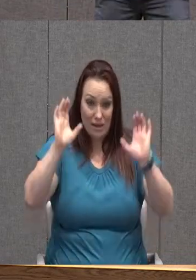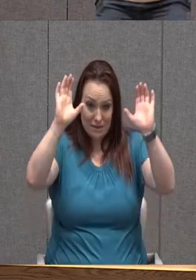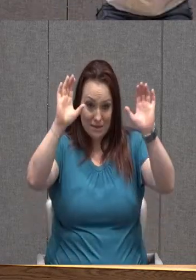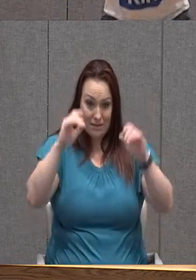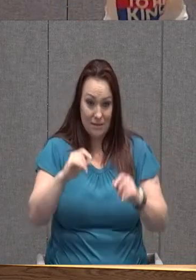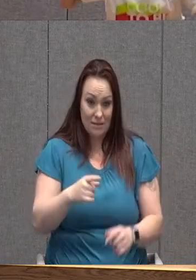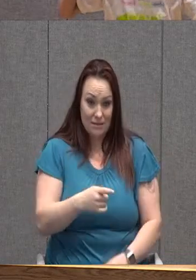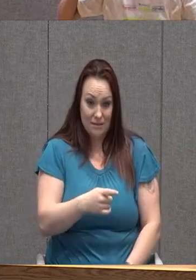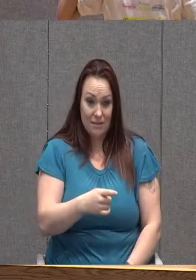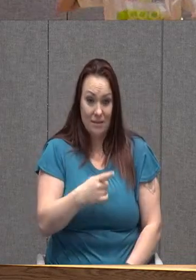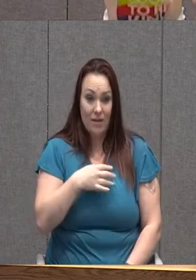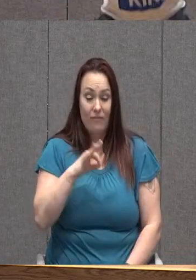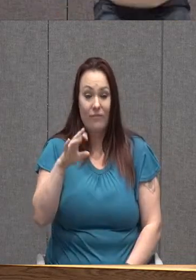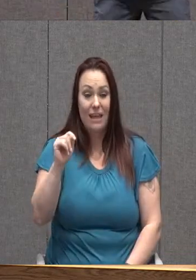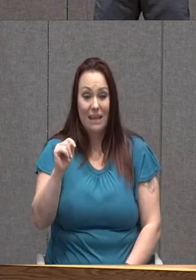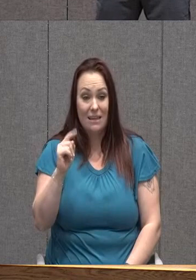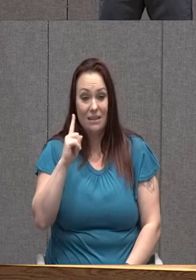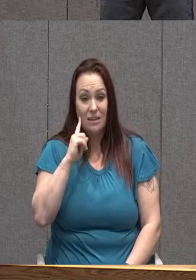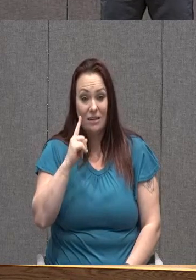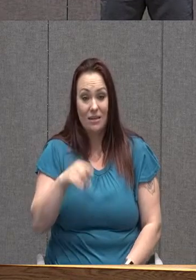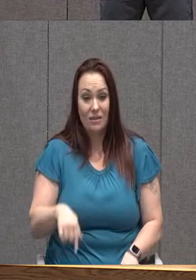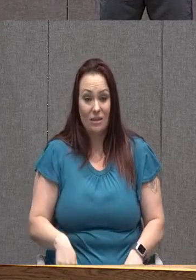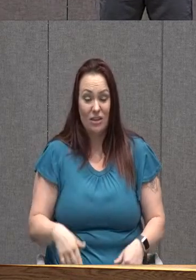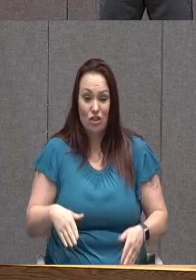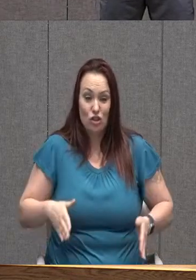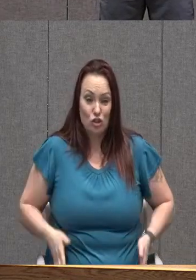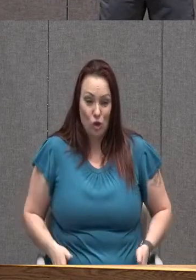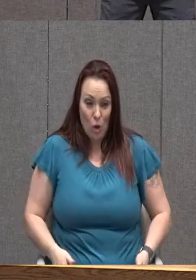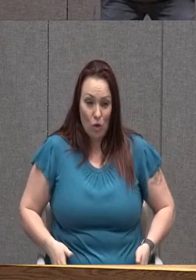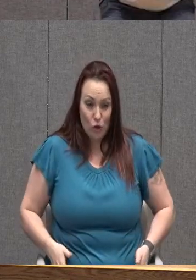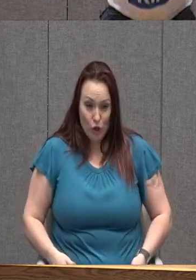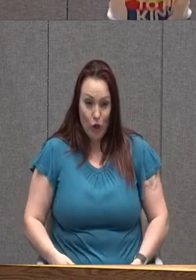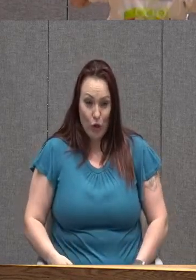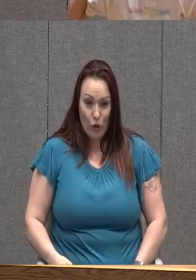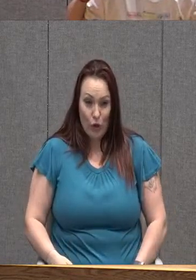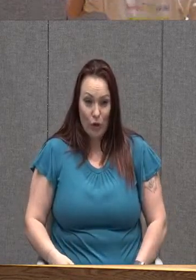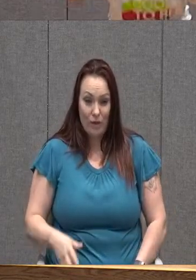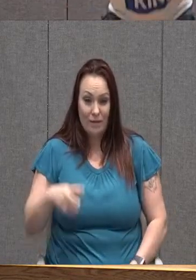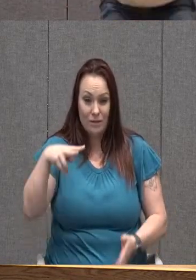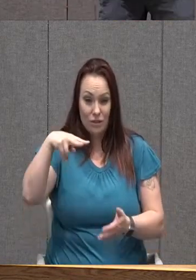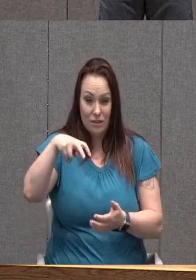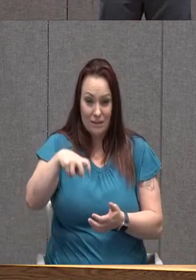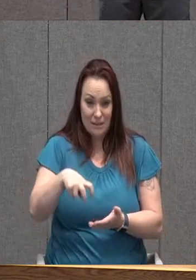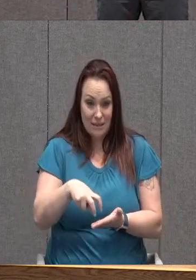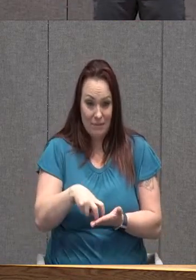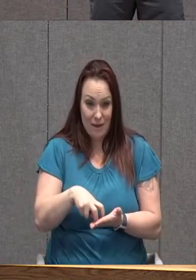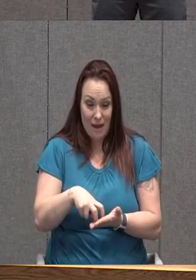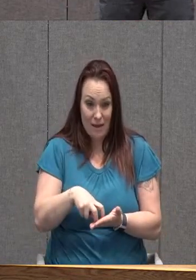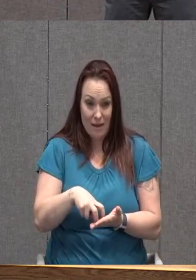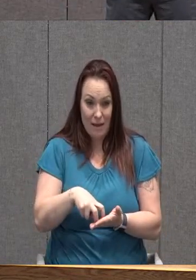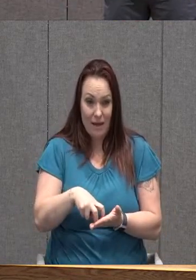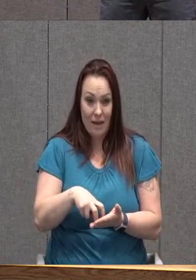her feet are just about shoulder width, she's sitting back as if she's sitting back in a chair,